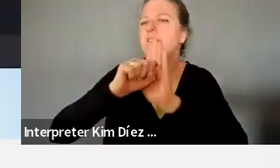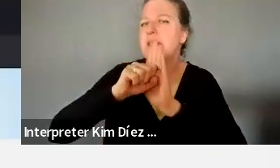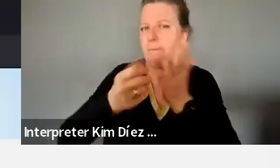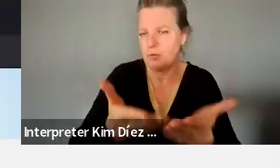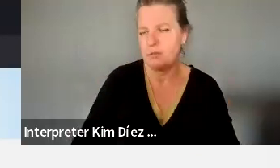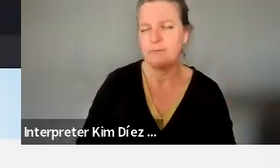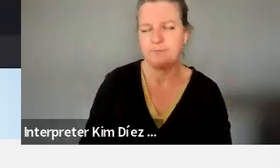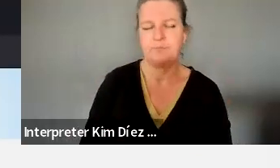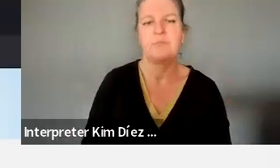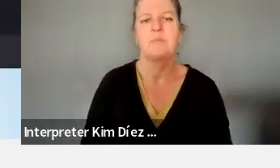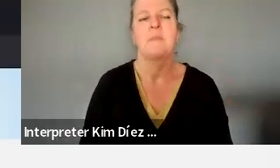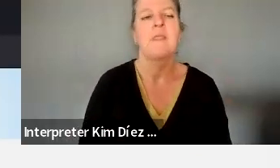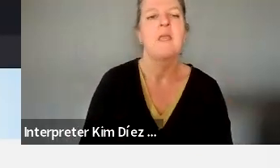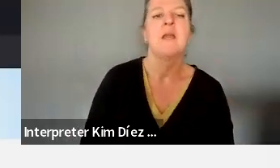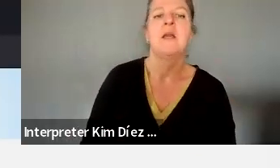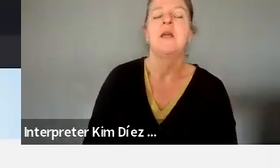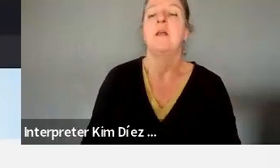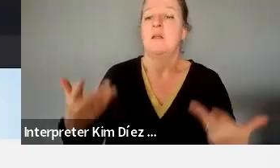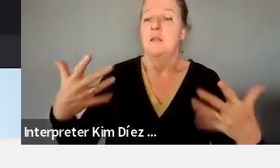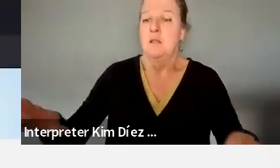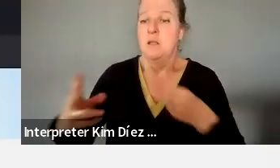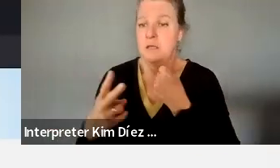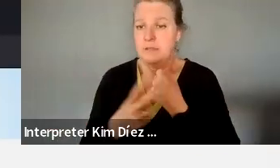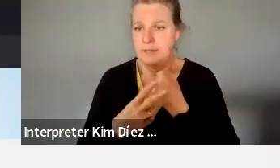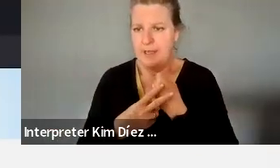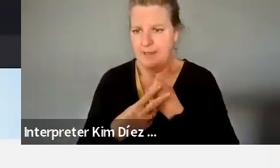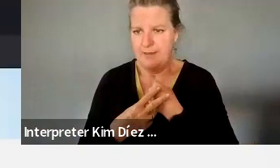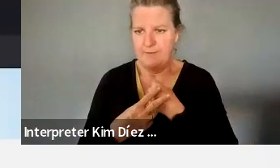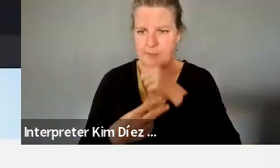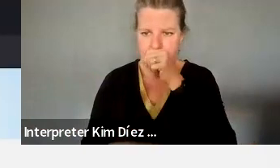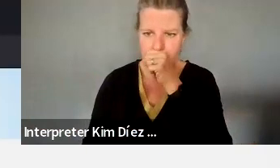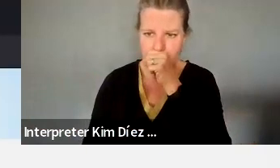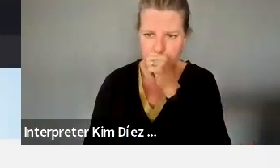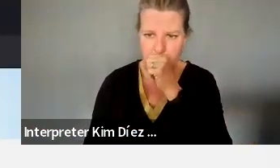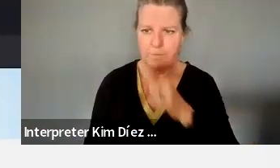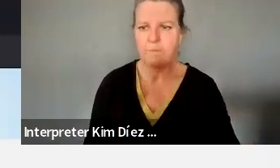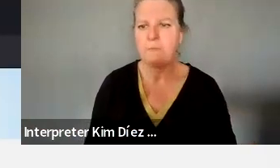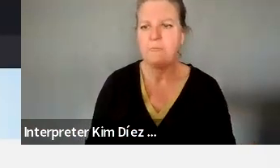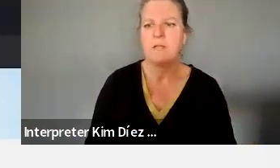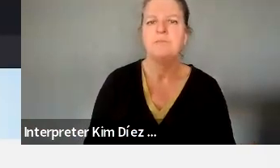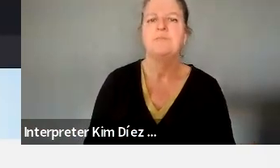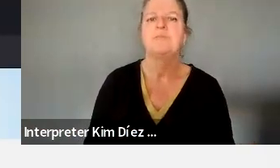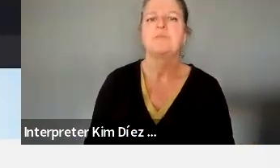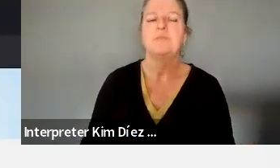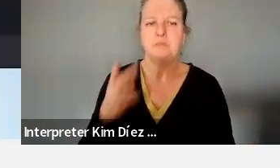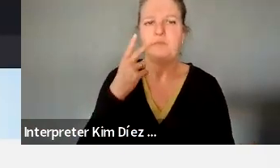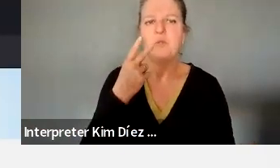And yeah, once you've saved your material, you will see it here appear in this folder.